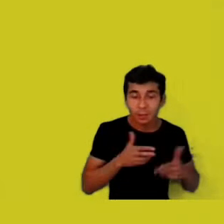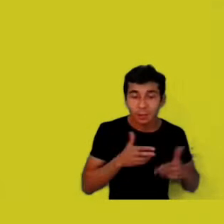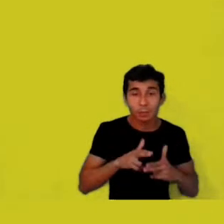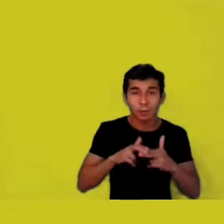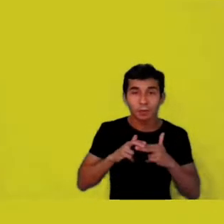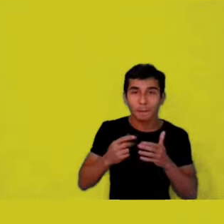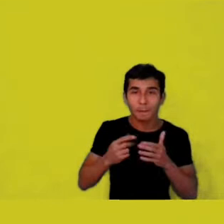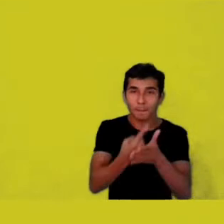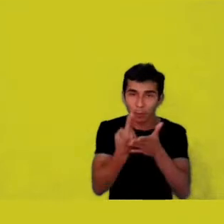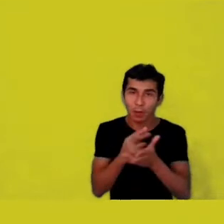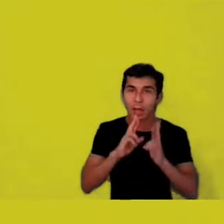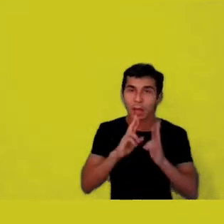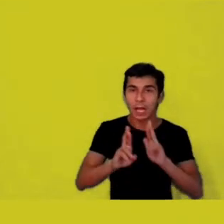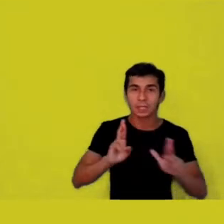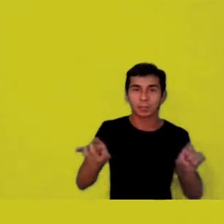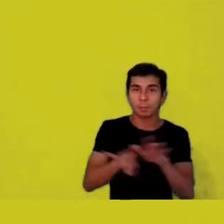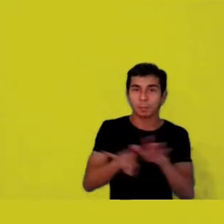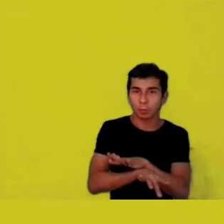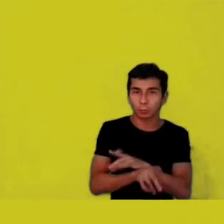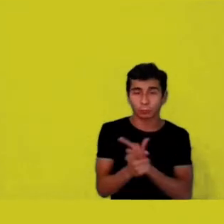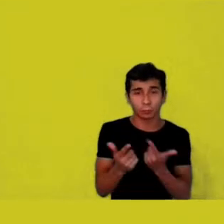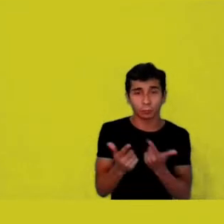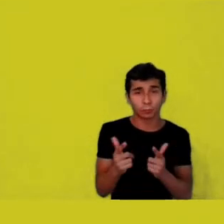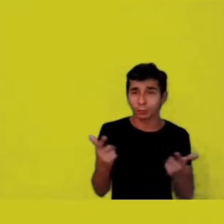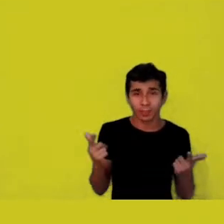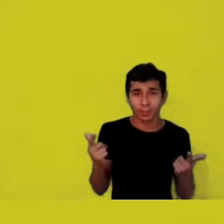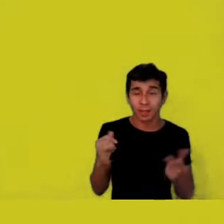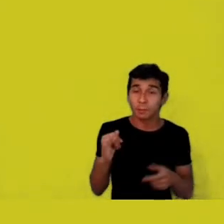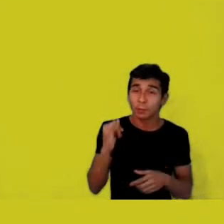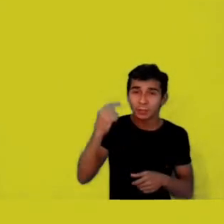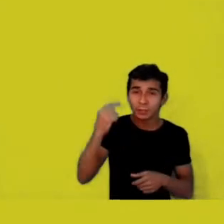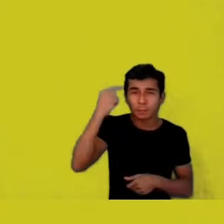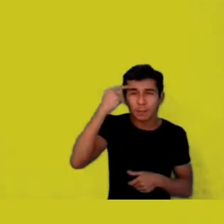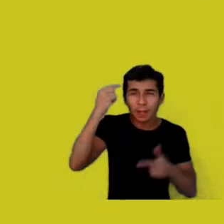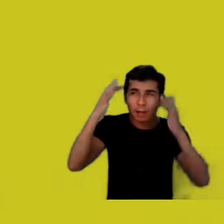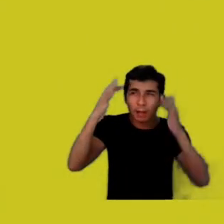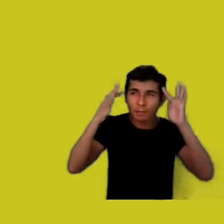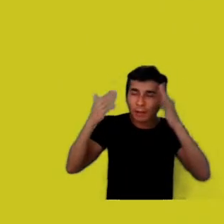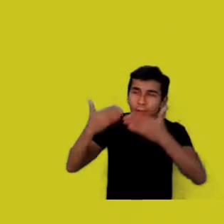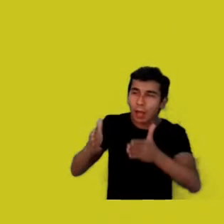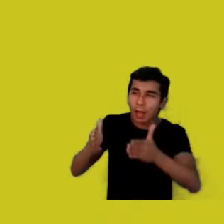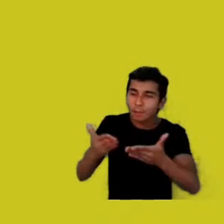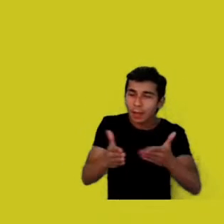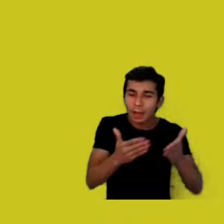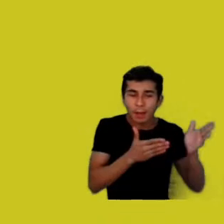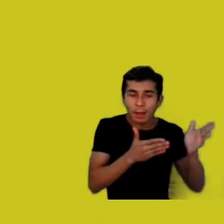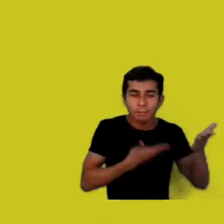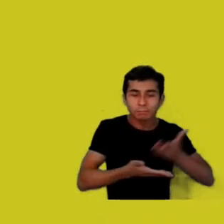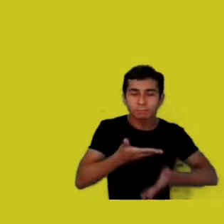This is why it’s fundamental that we ask ourselves...